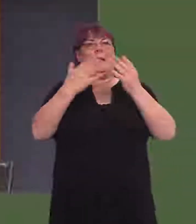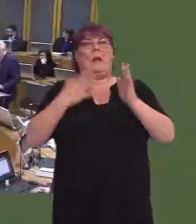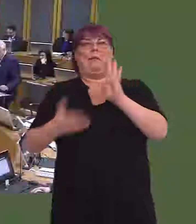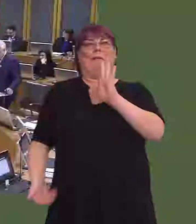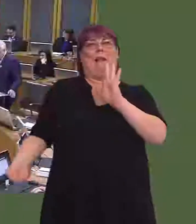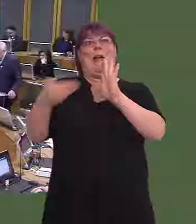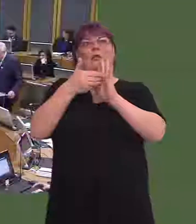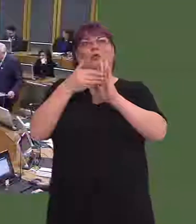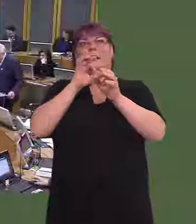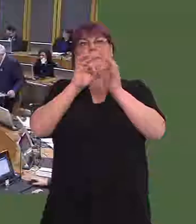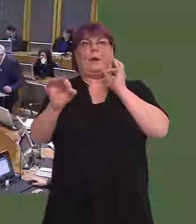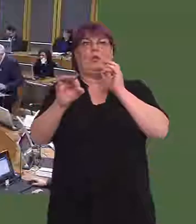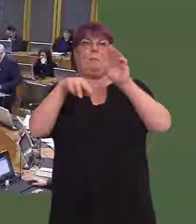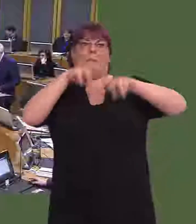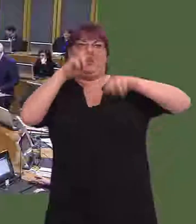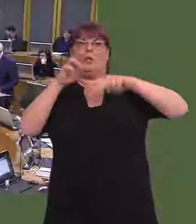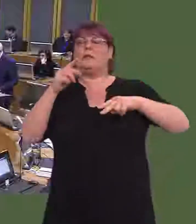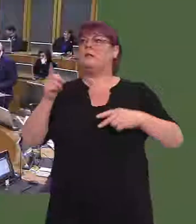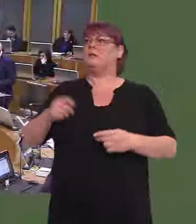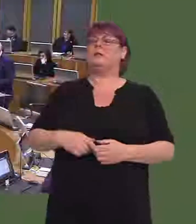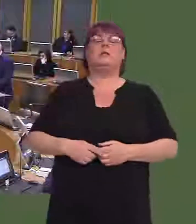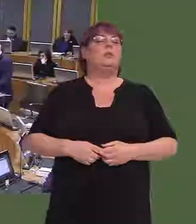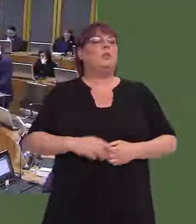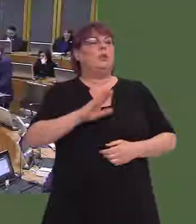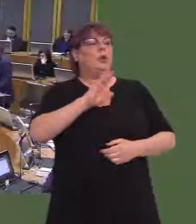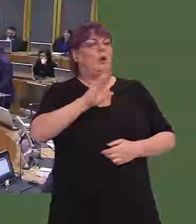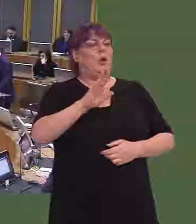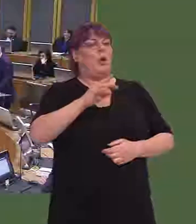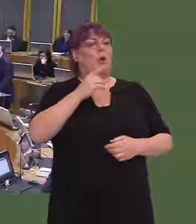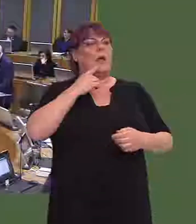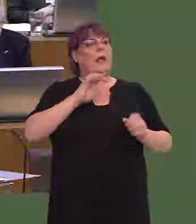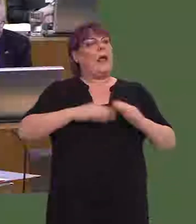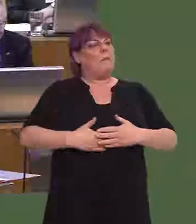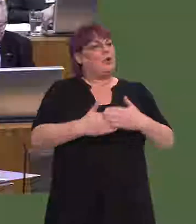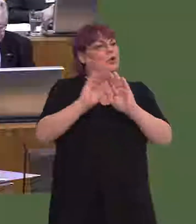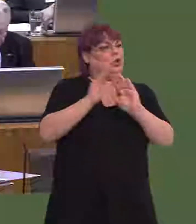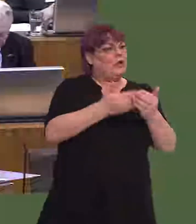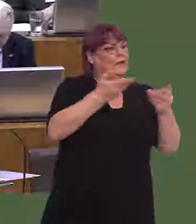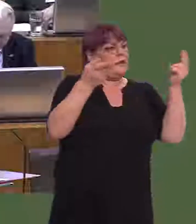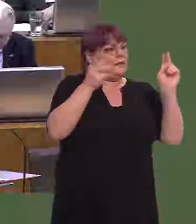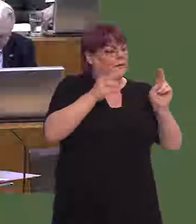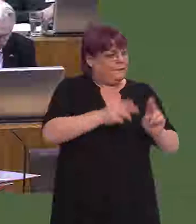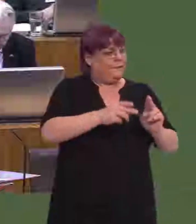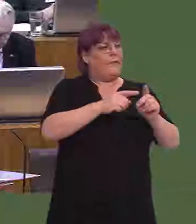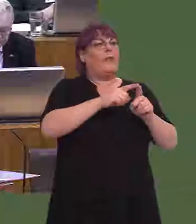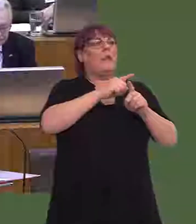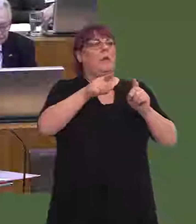Carwyn Jones AM: No, it's a noticeable way of de-escalating materinty services. It demonstrates what can be achieved with focused action and support.